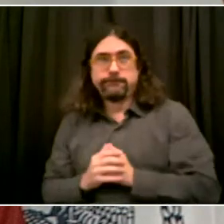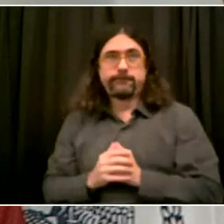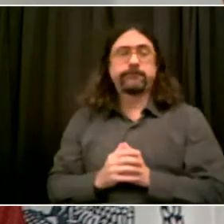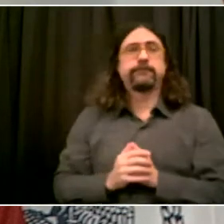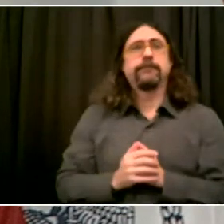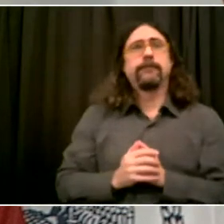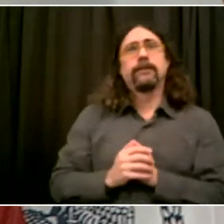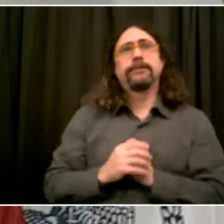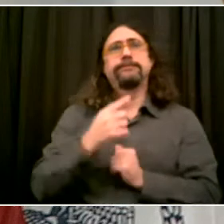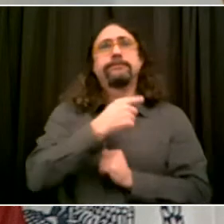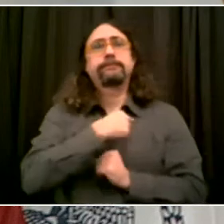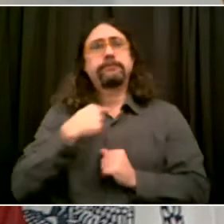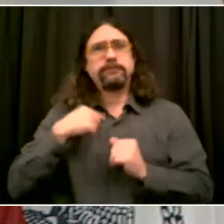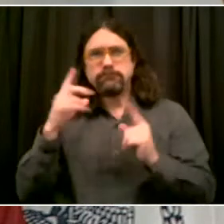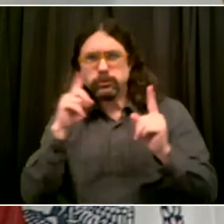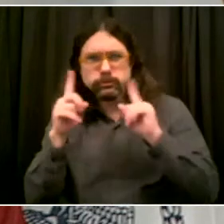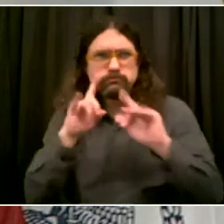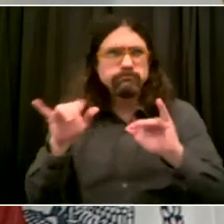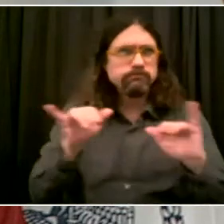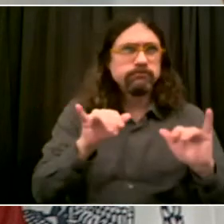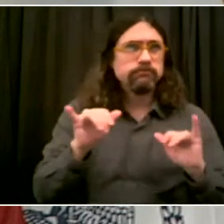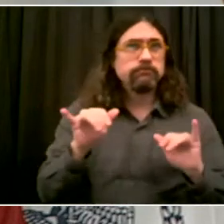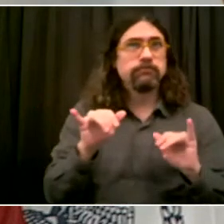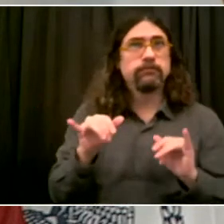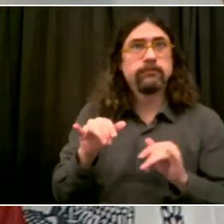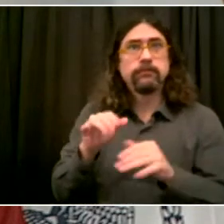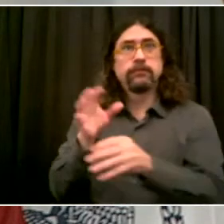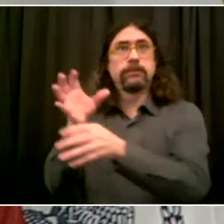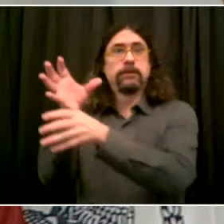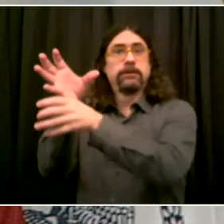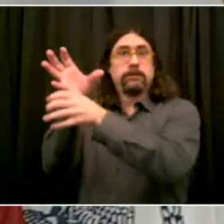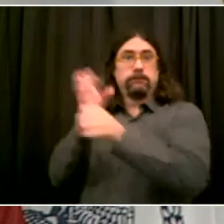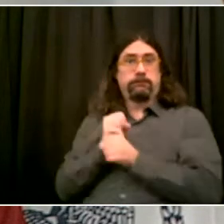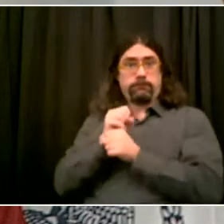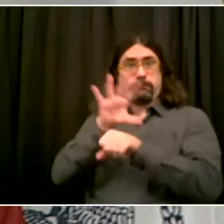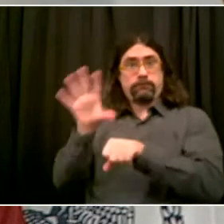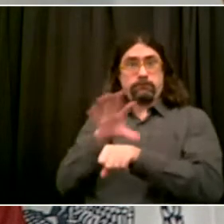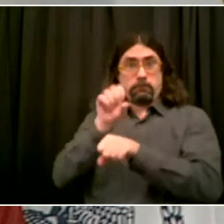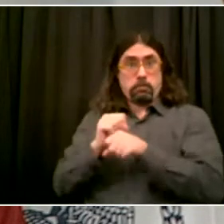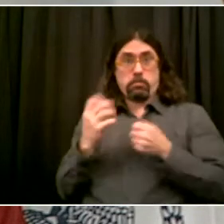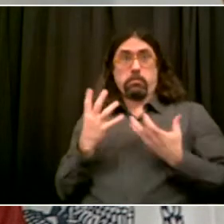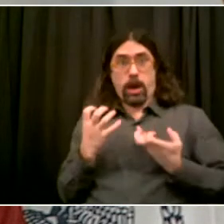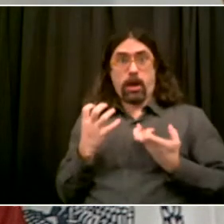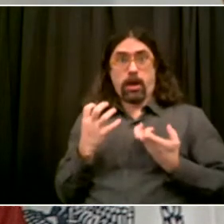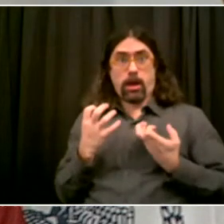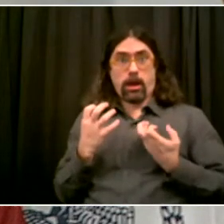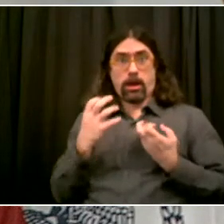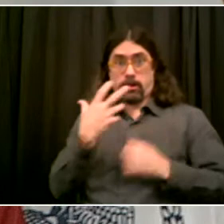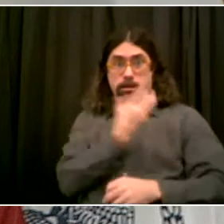COMPLETING THE APPLICATION TO O GET APPOINTMENTS, ALL THE INFORMATION, HEALTHCARE HISTOTO, RYWHETHER OR NOT YOU